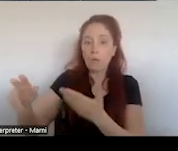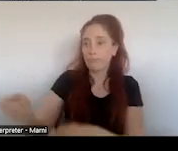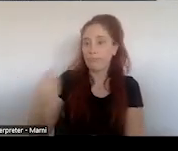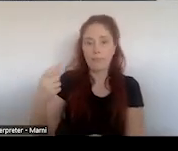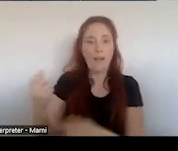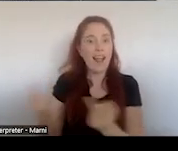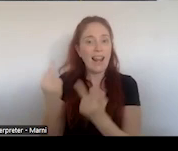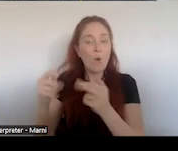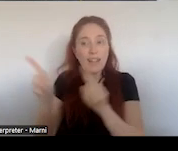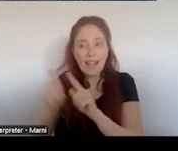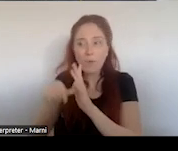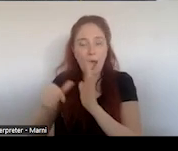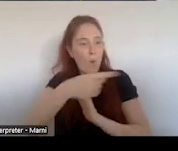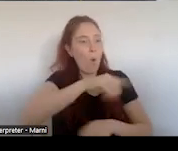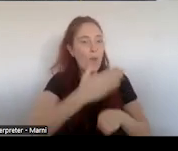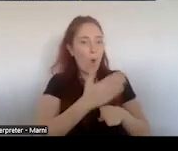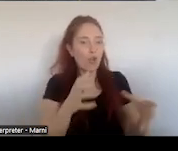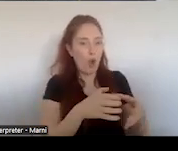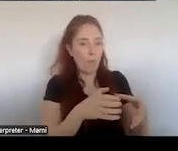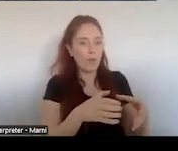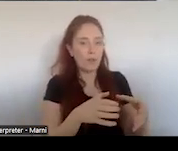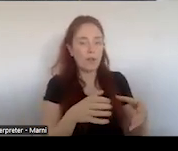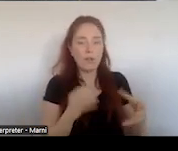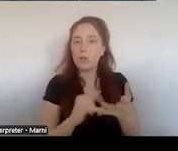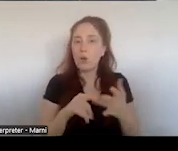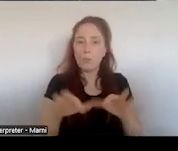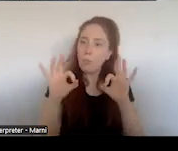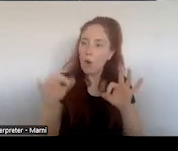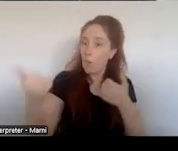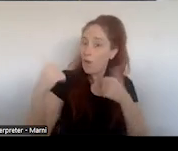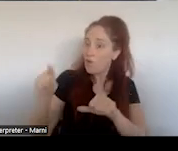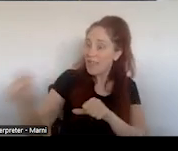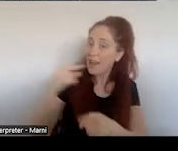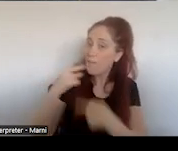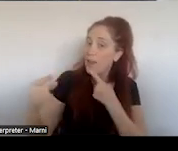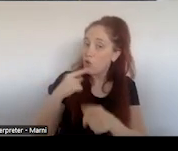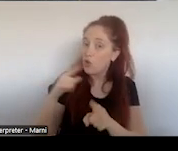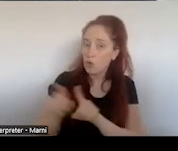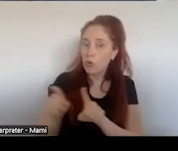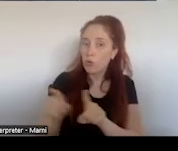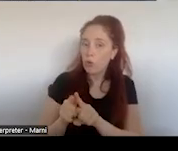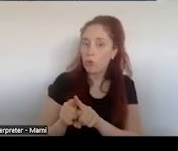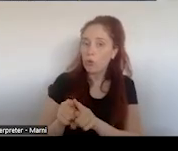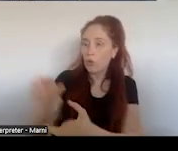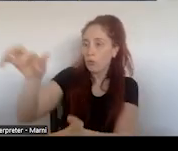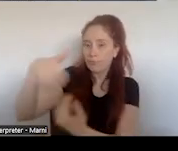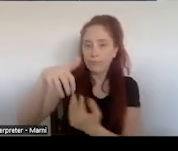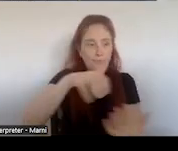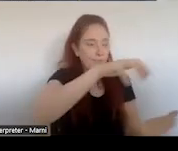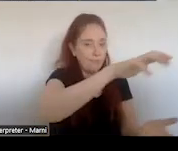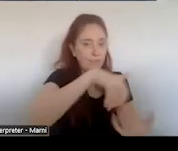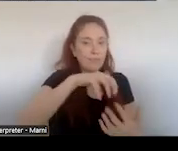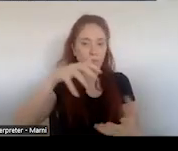the streams of consultation and activity has come through the development of the associated plan.